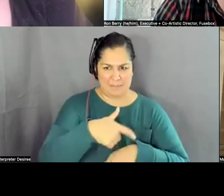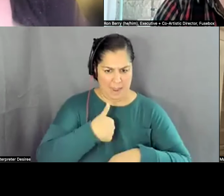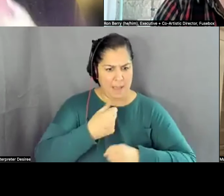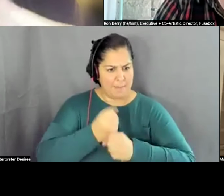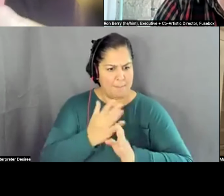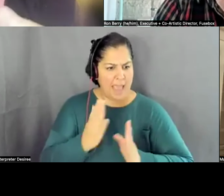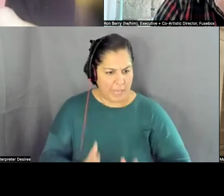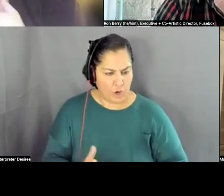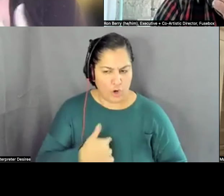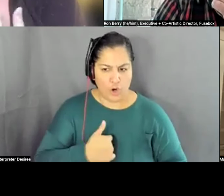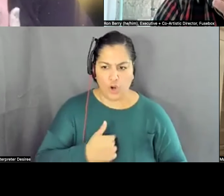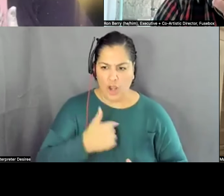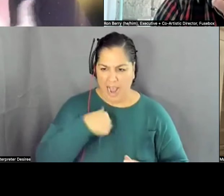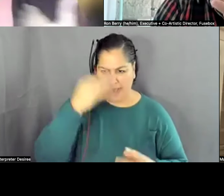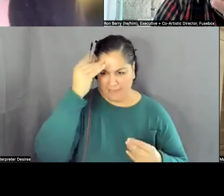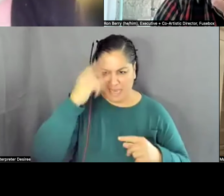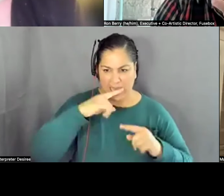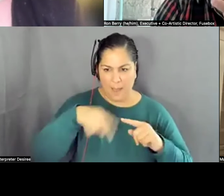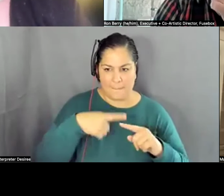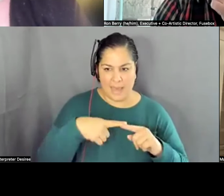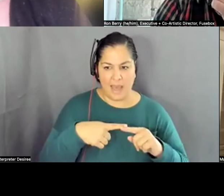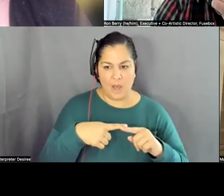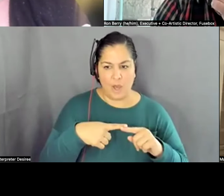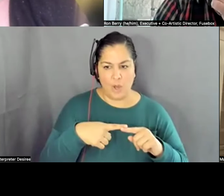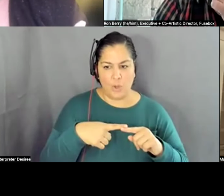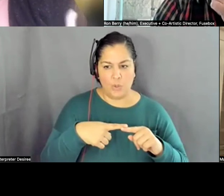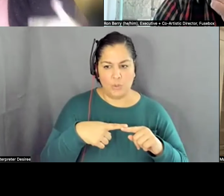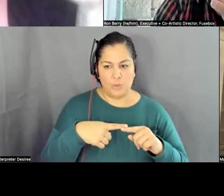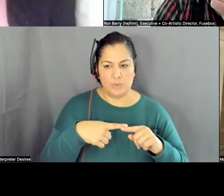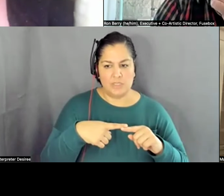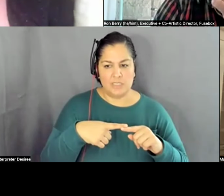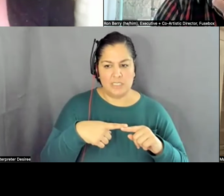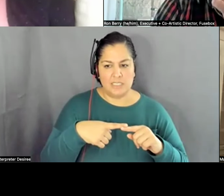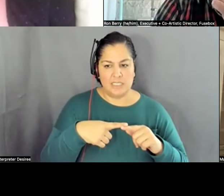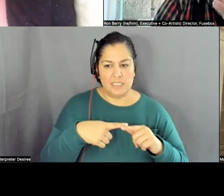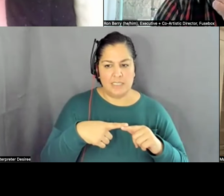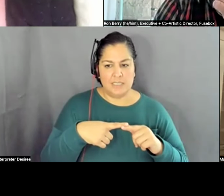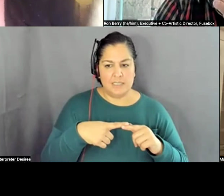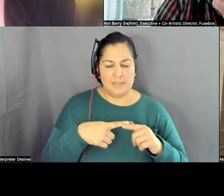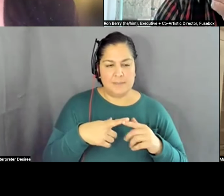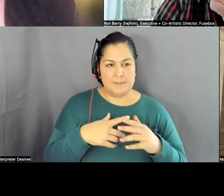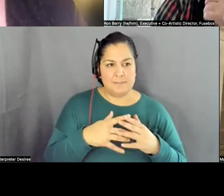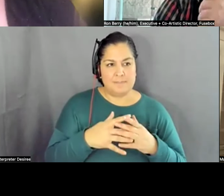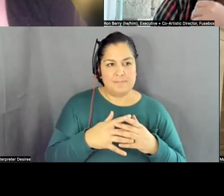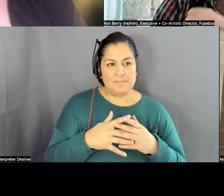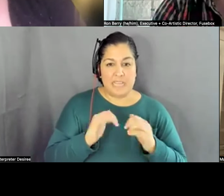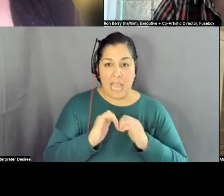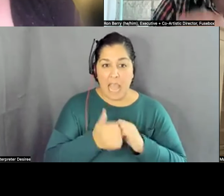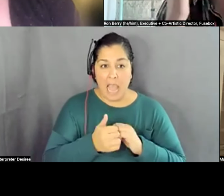how do we how do we we don't always want to be dependent on, you know, the philanthropist and that, you know,